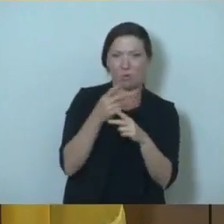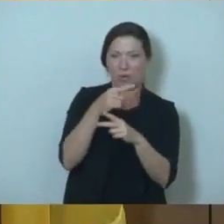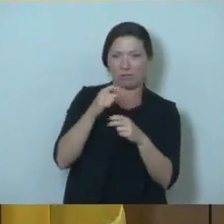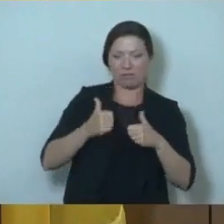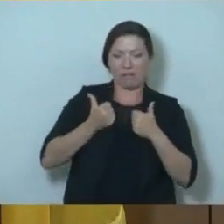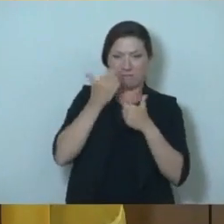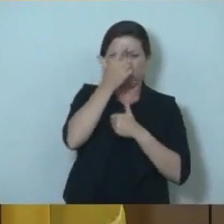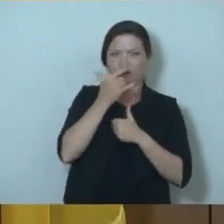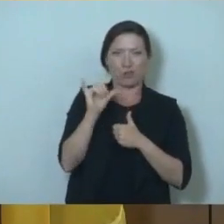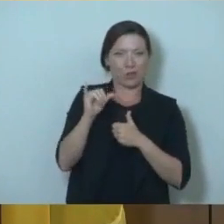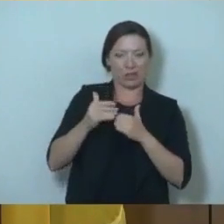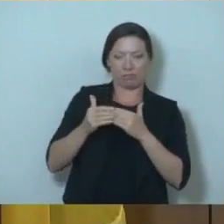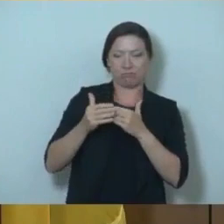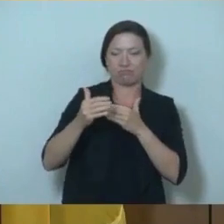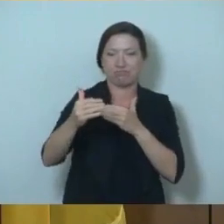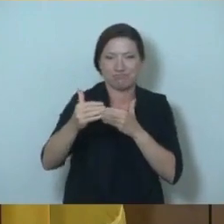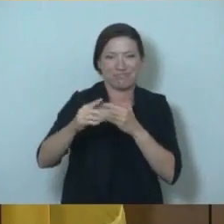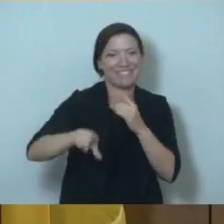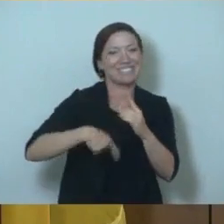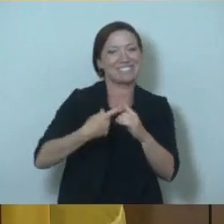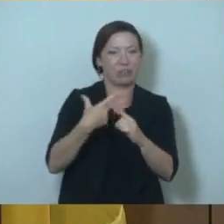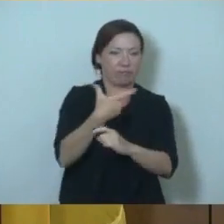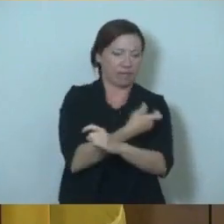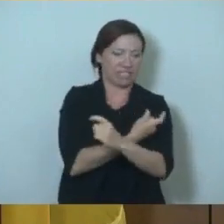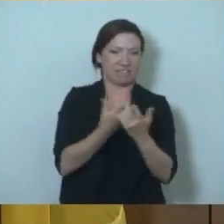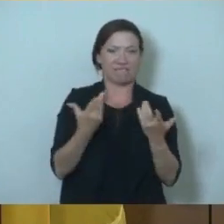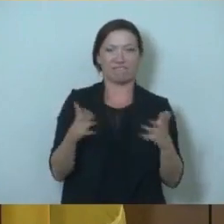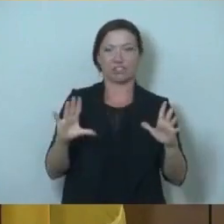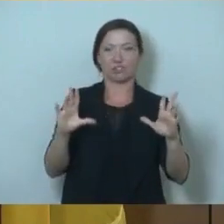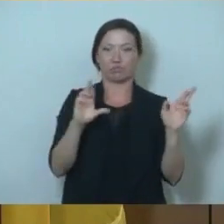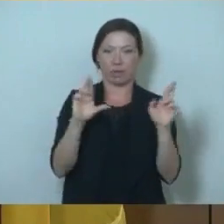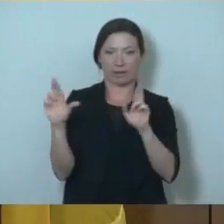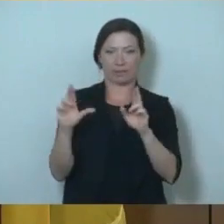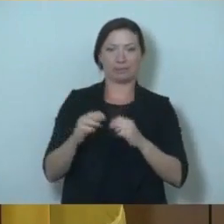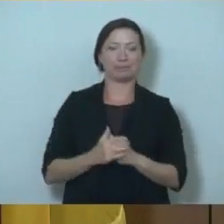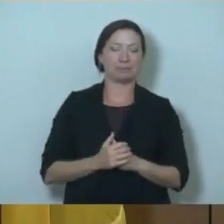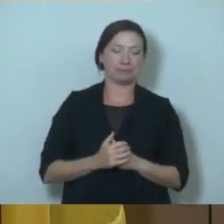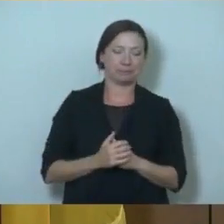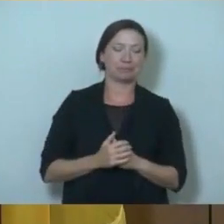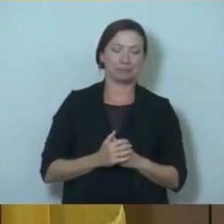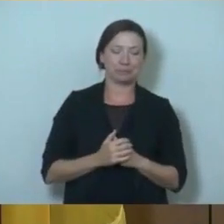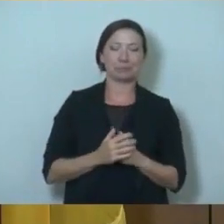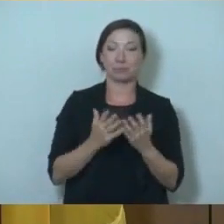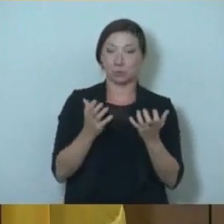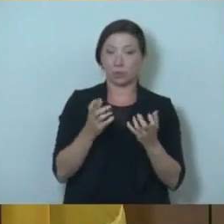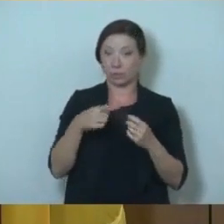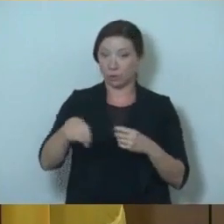THE NEW NORMAL WILL LOOK LIKE AS WE LIVE WITH COVID 16 UNTIL WE GET A VACCINE.